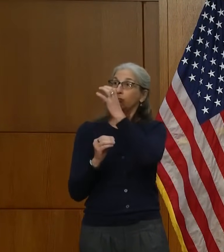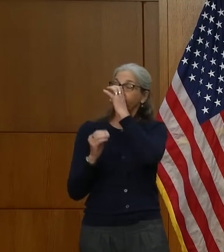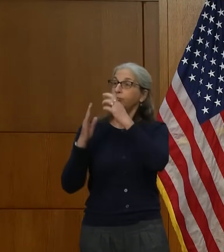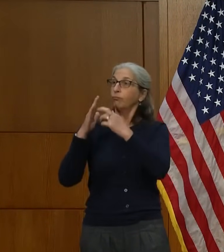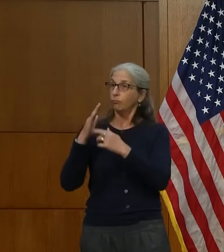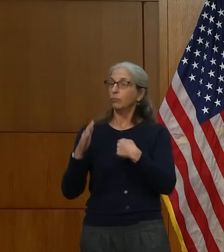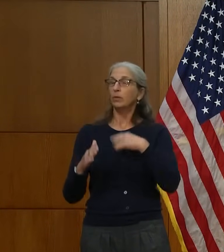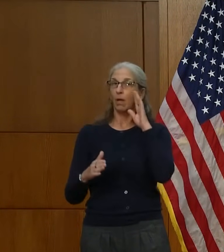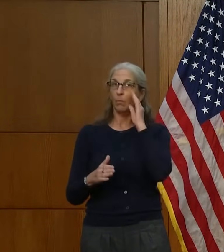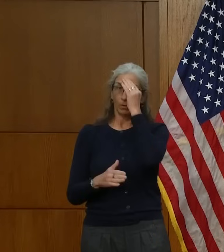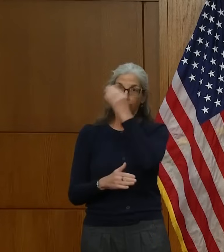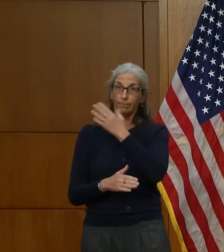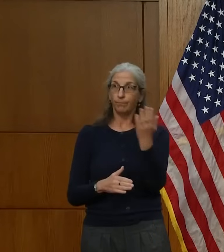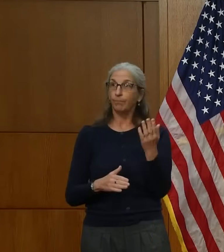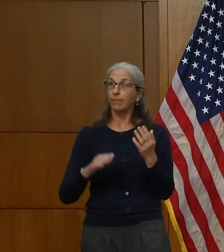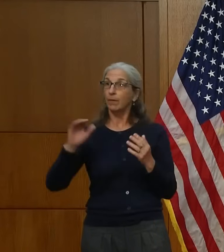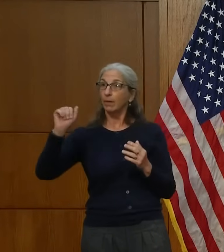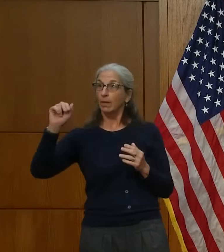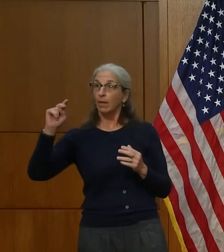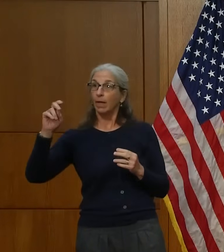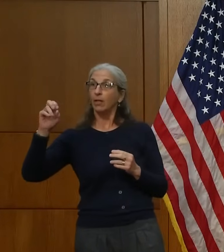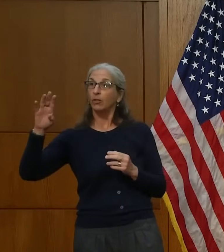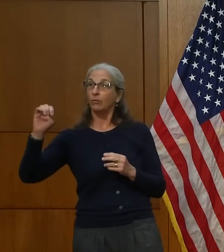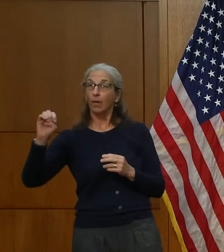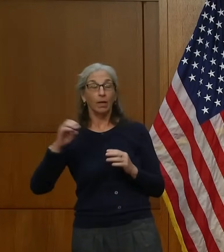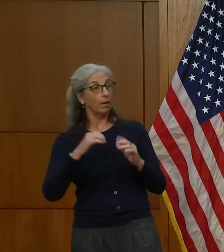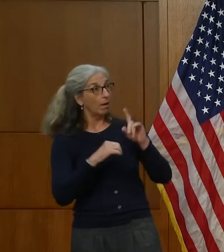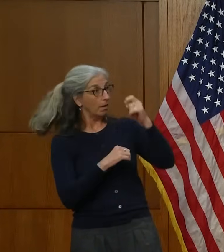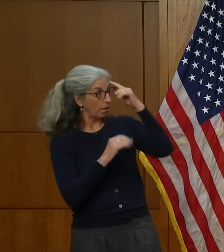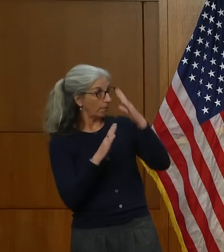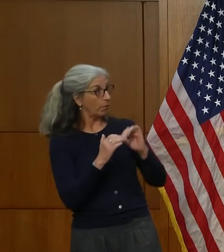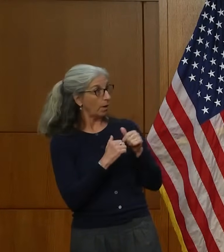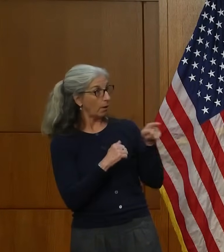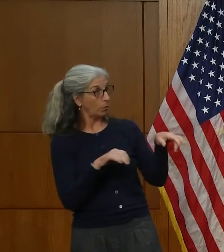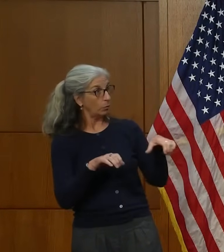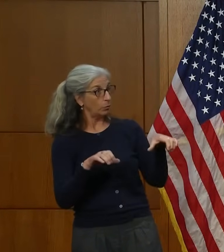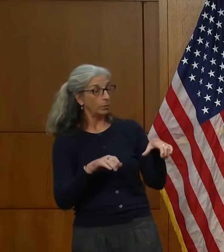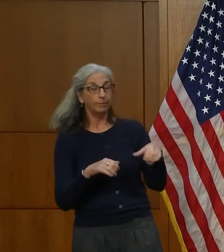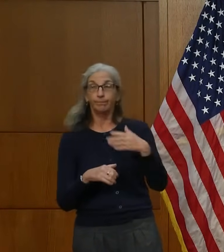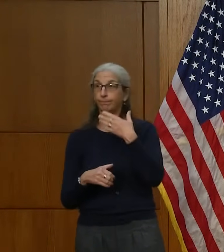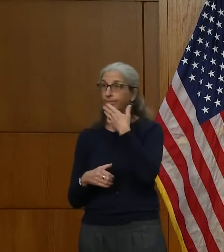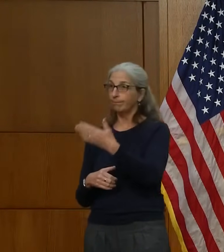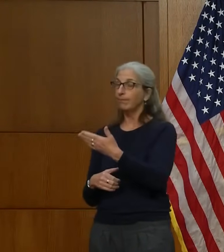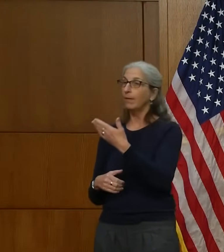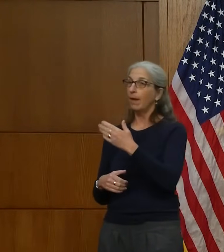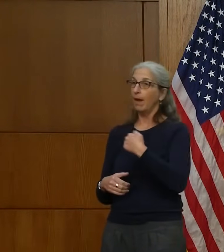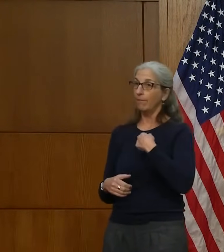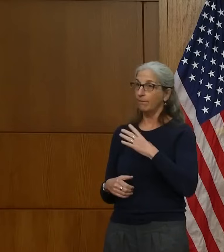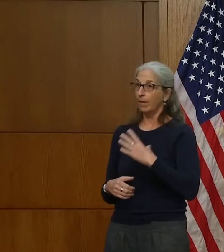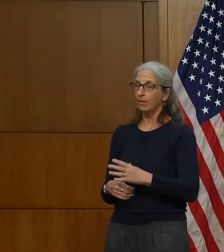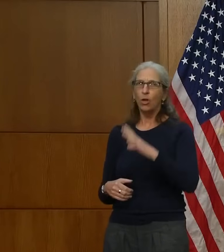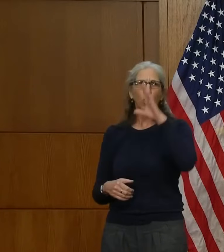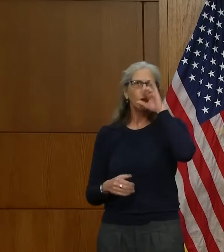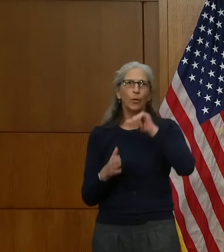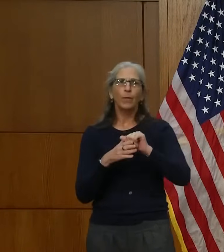NEED TO DO THAT, I'LL MAKE THOSE ANNOUNCEMENTS. HOW ARE